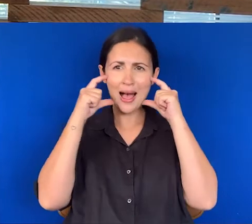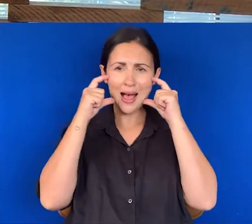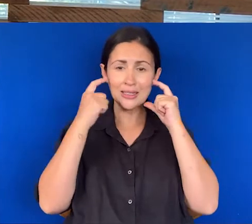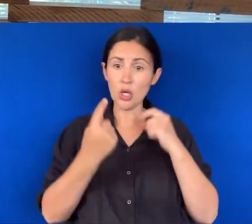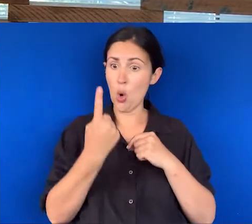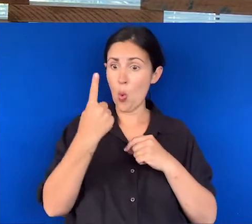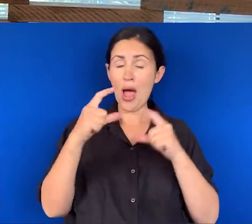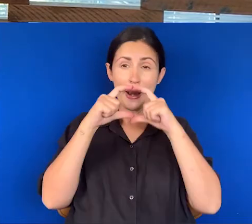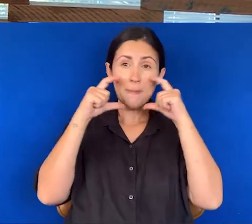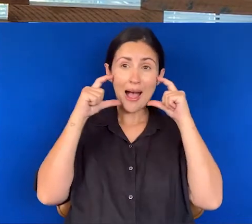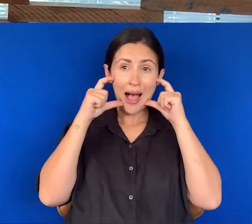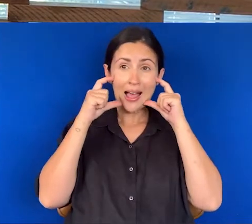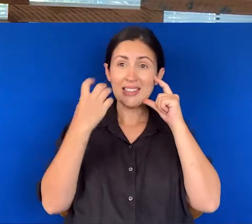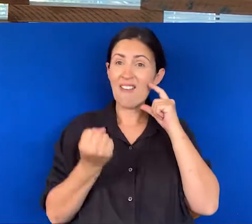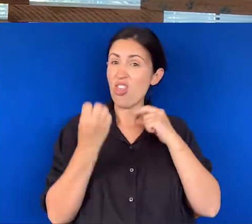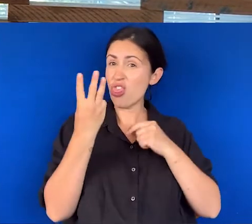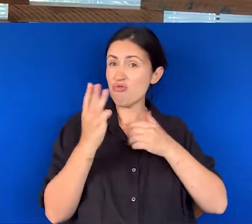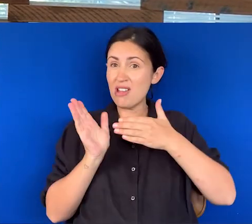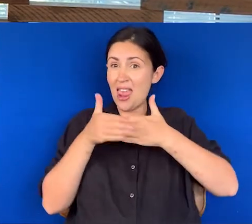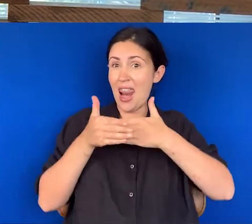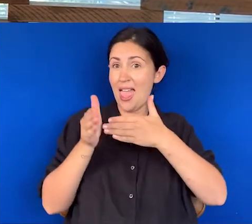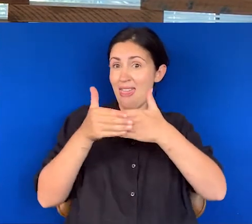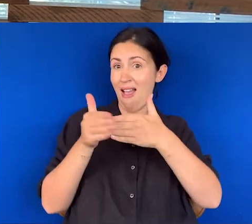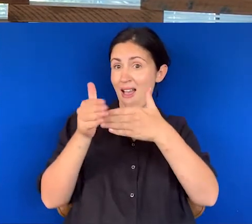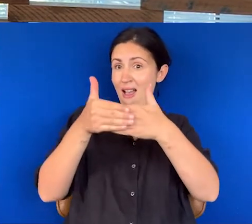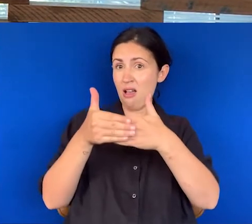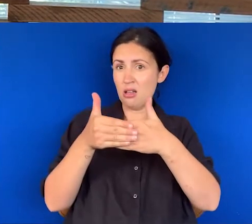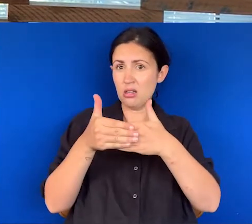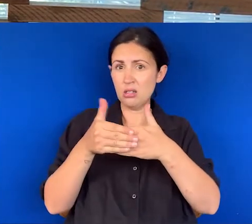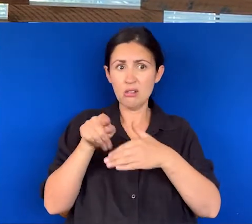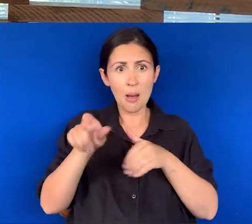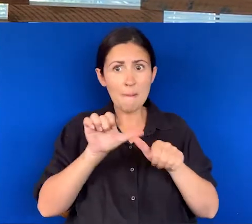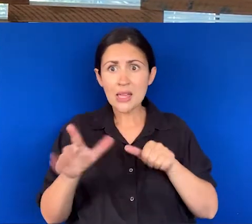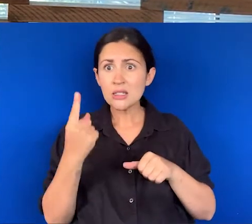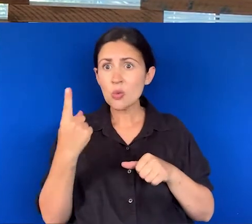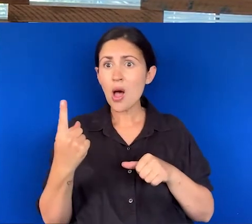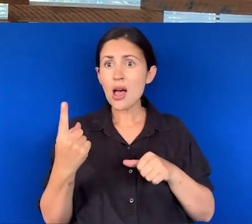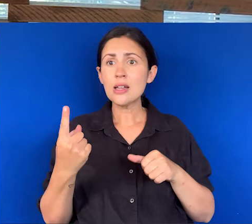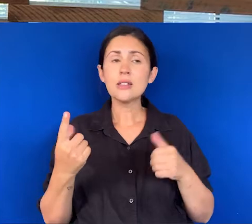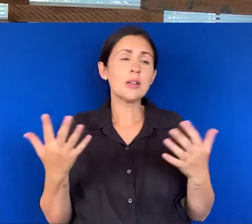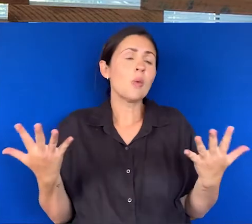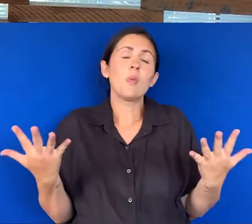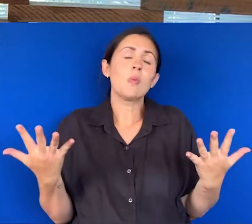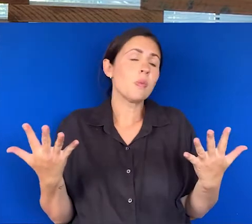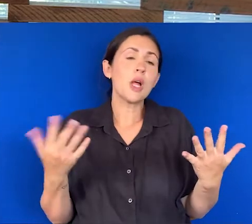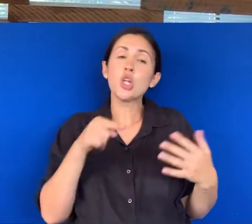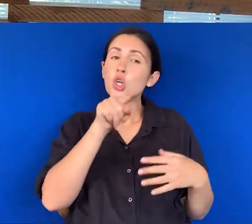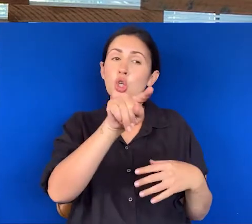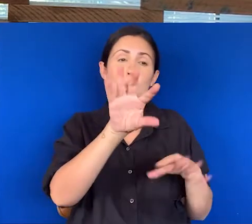"and what's the best mask to wear?" Well, firstly, the best mask to wear is the mask that's available to you.